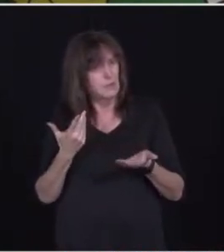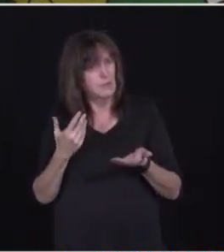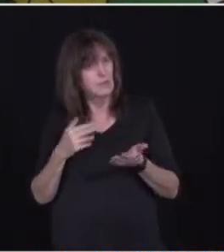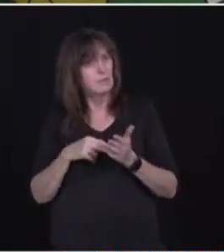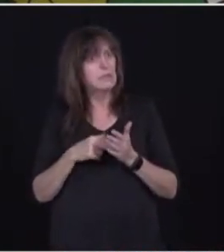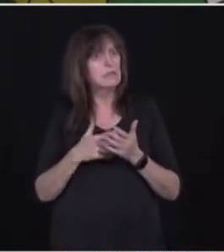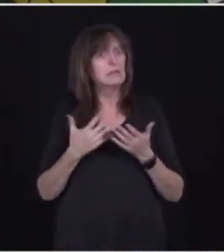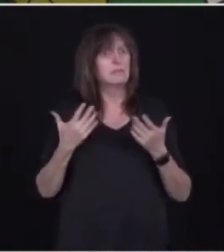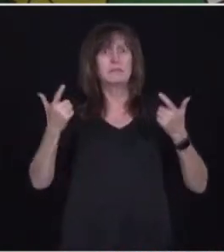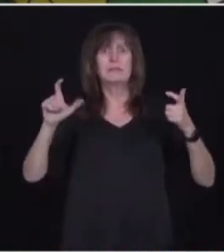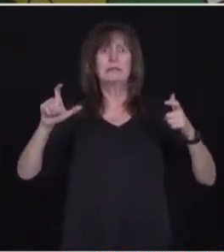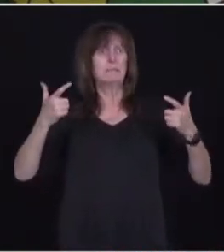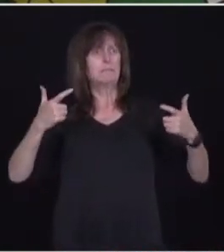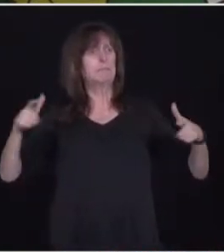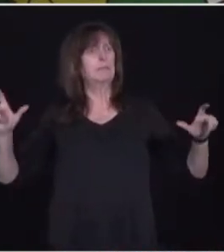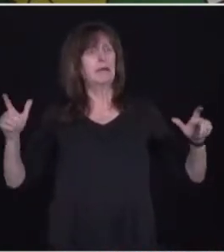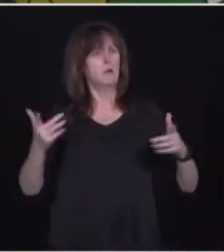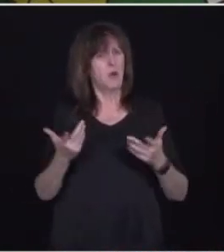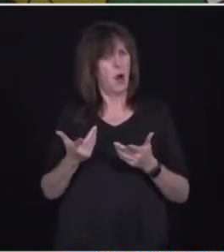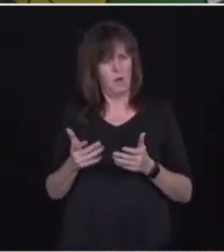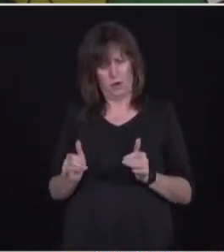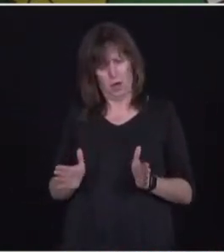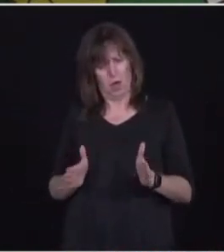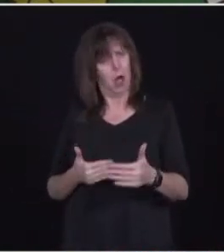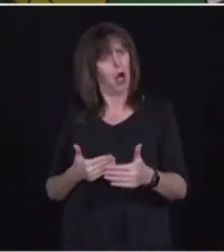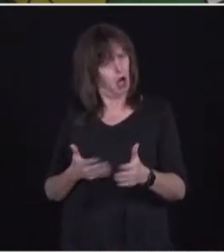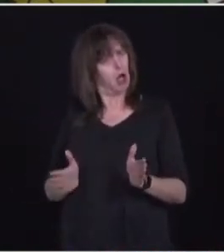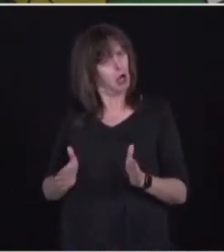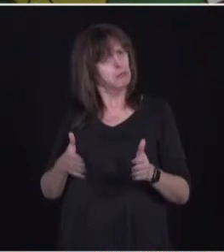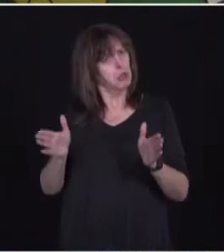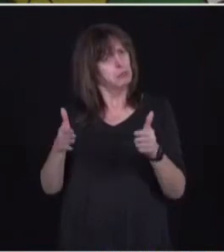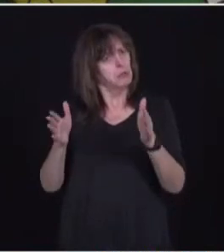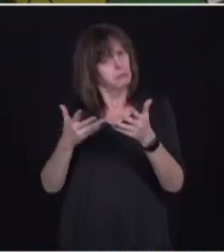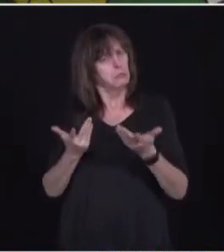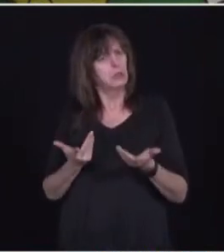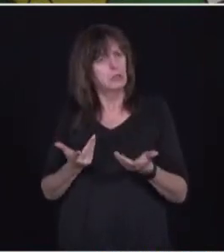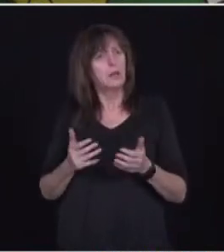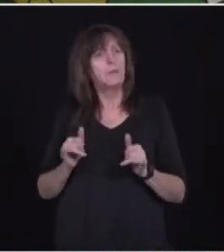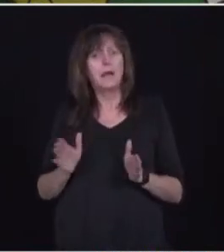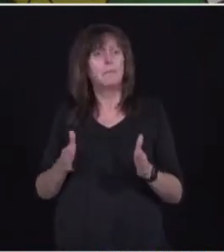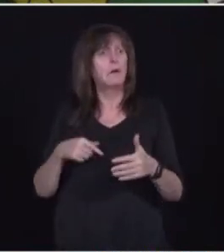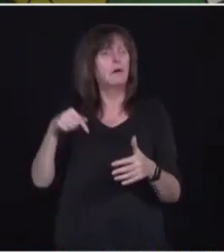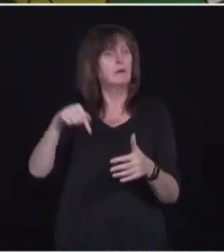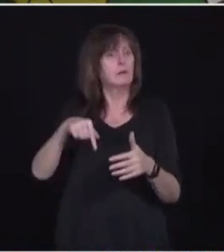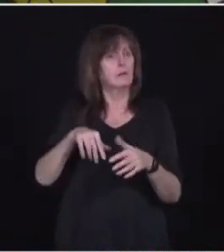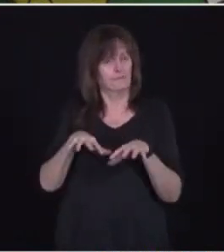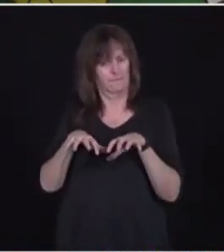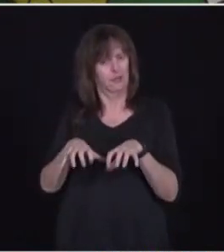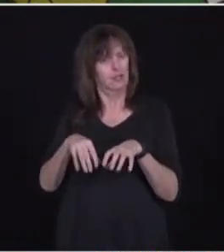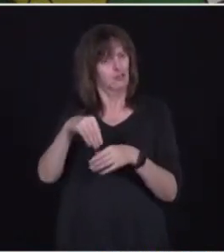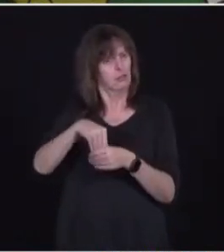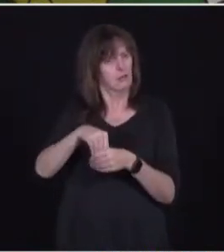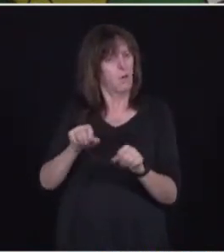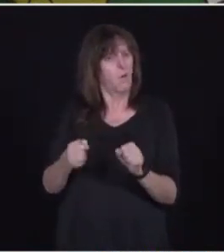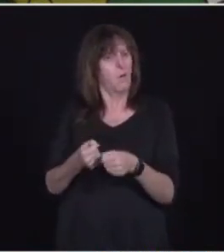actually need is pretty small. And secondly, those boxes themselves are actually miniature freezers that you can use for 15